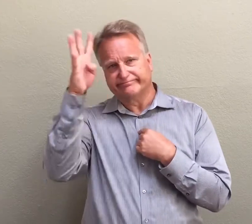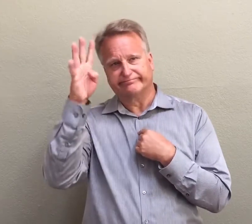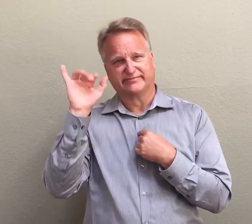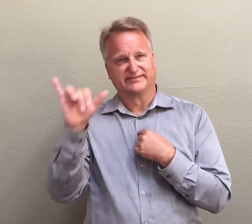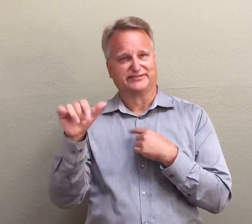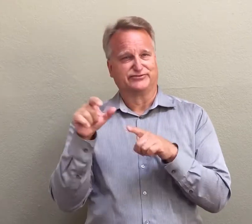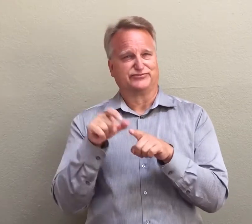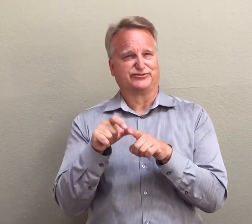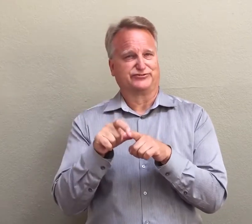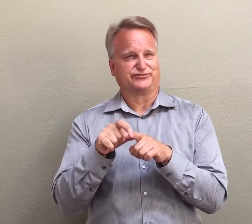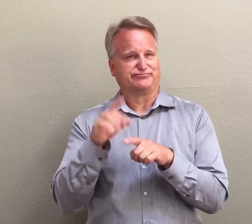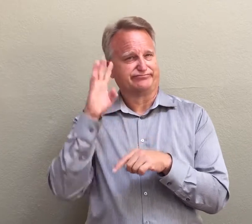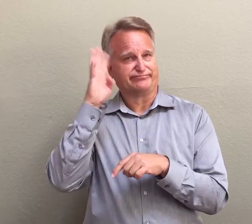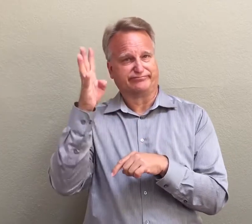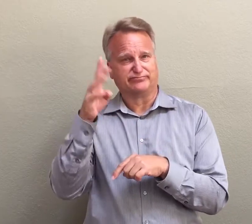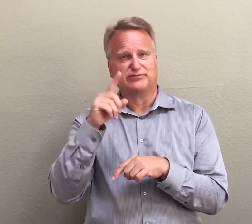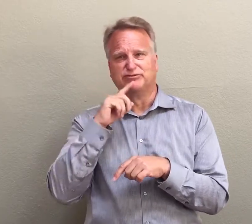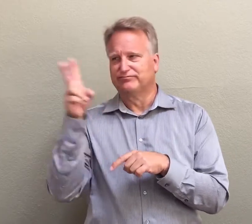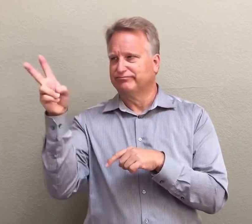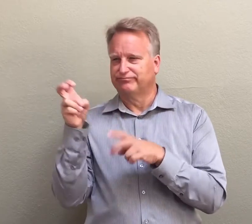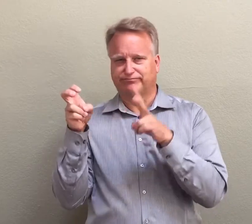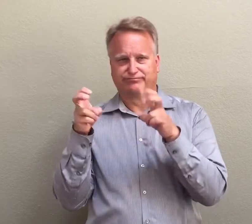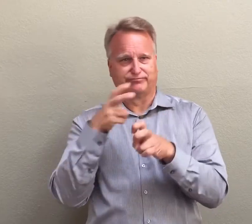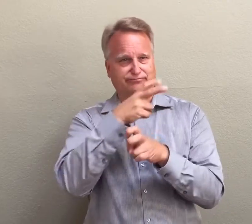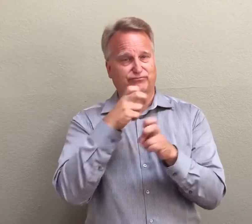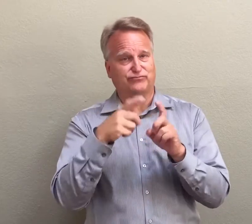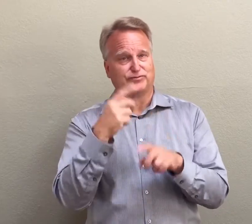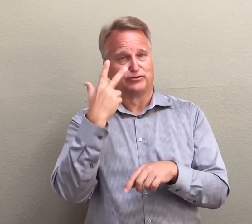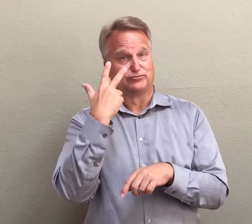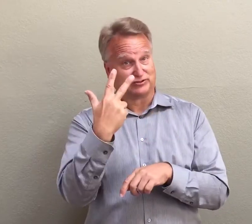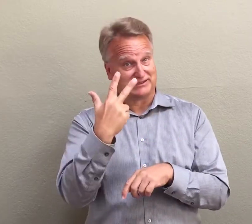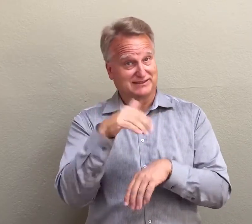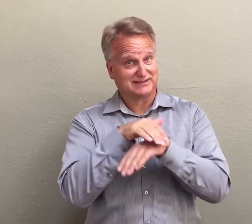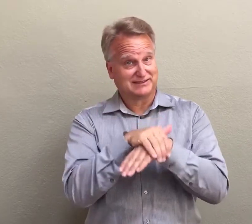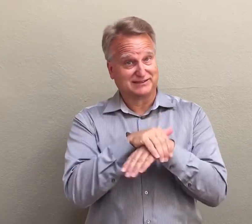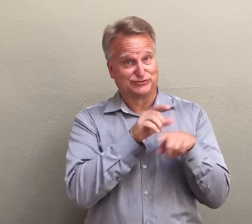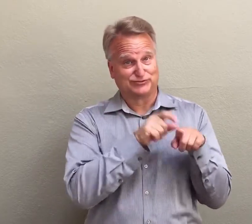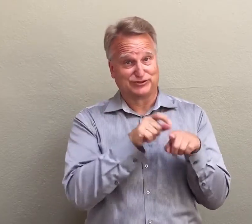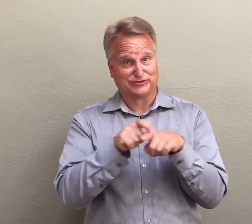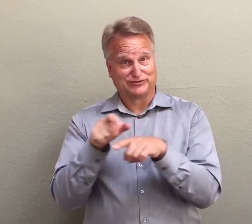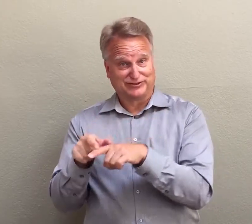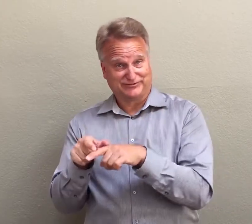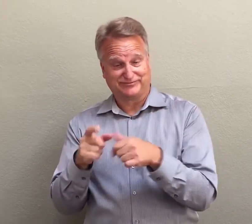an acronym I came up with that is a compilation of three English words: